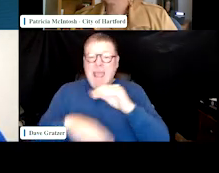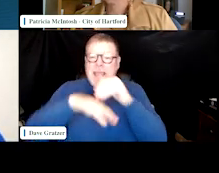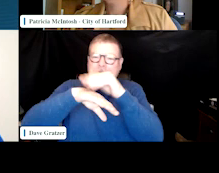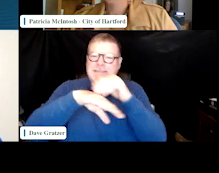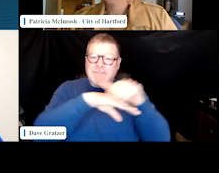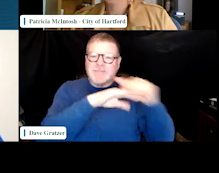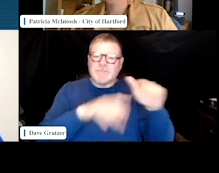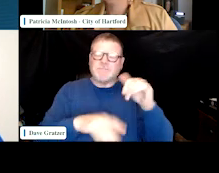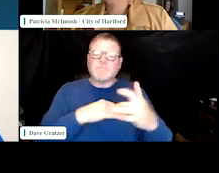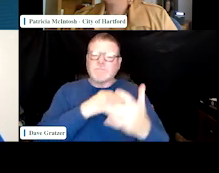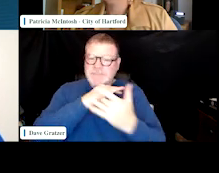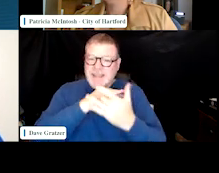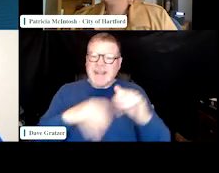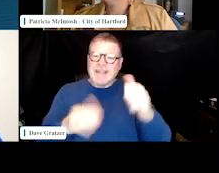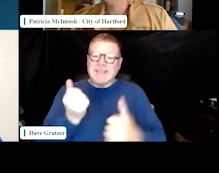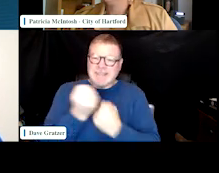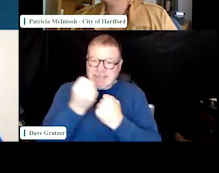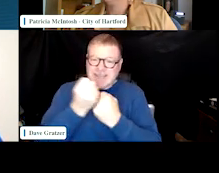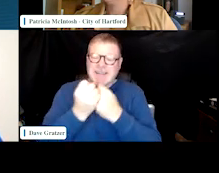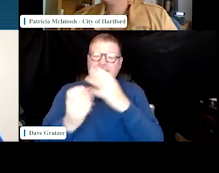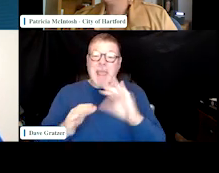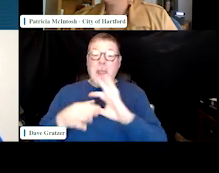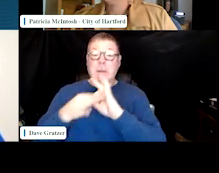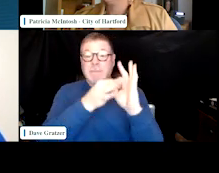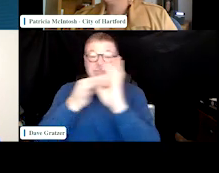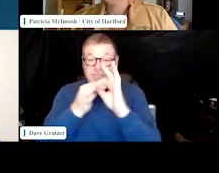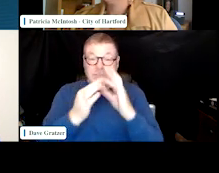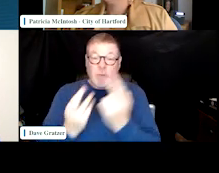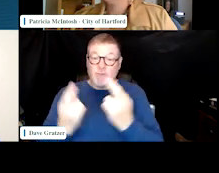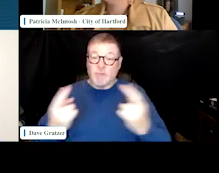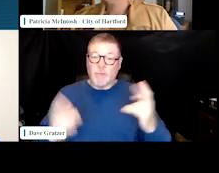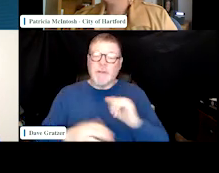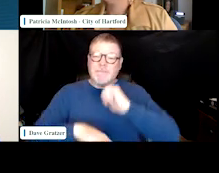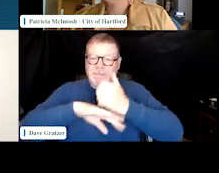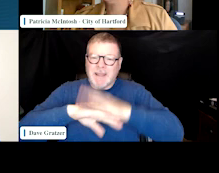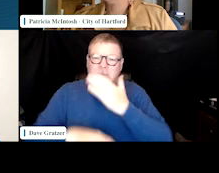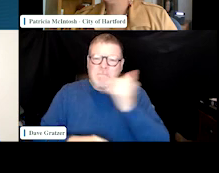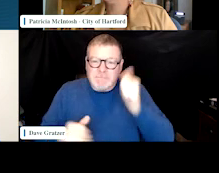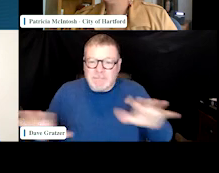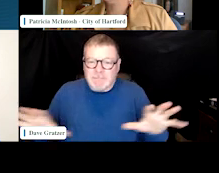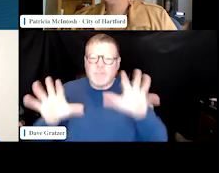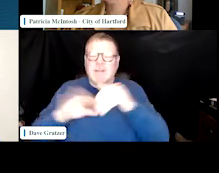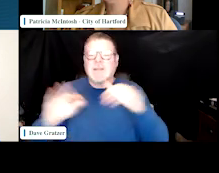technical assistance and companion resources that are centered around best practices in crisis response